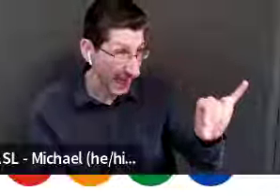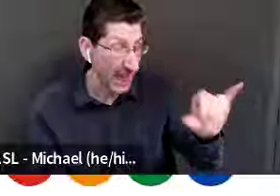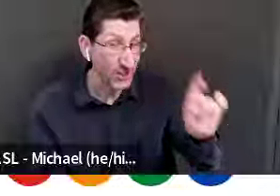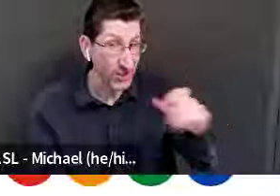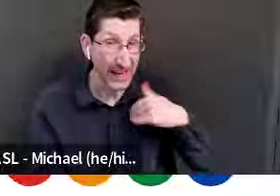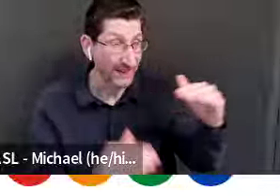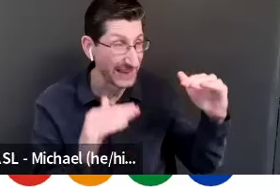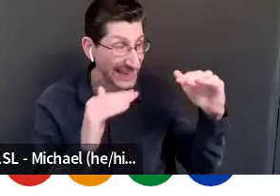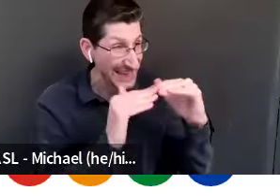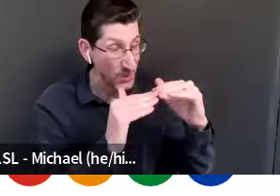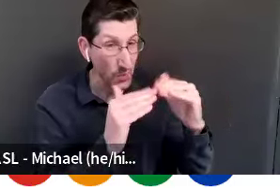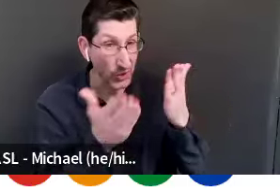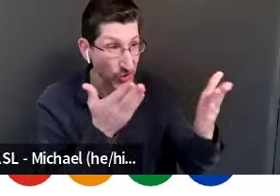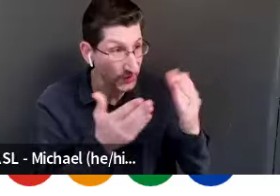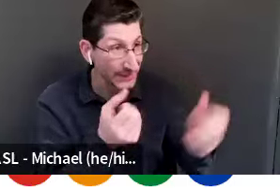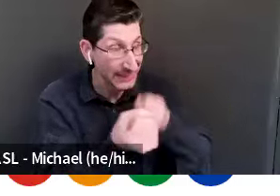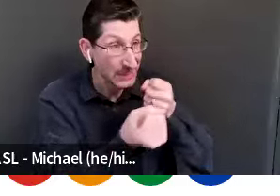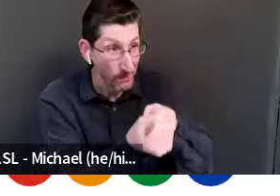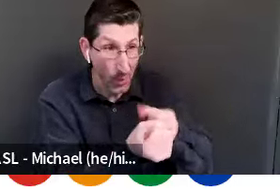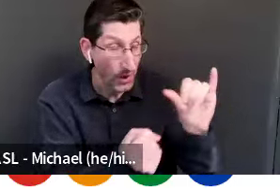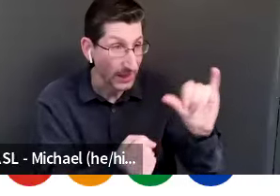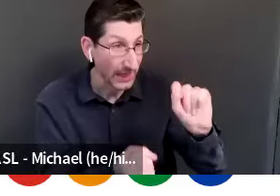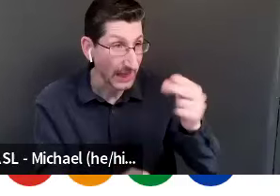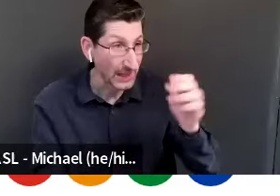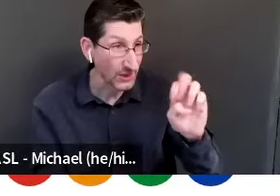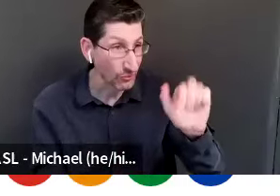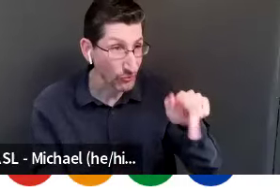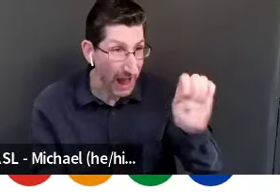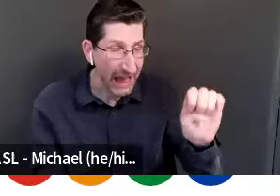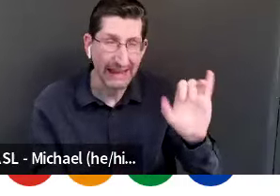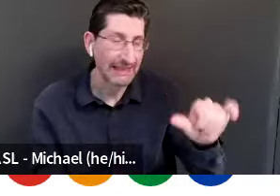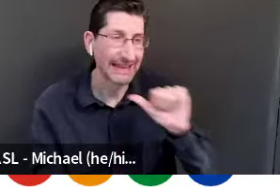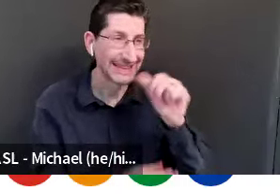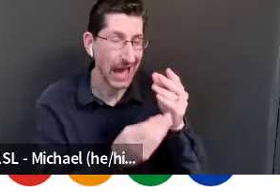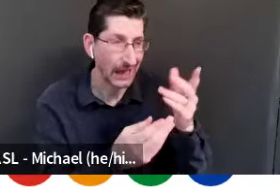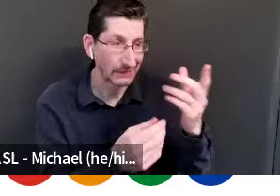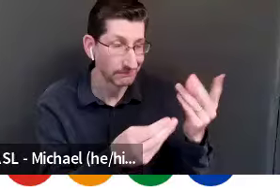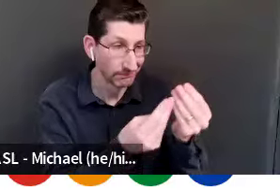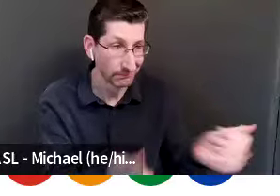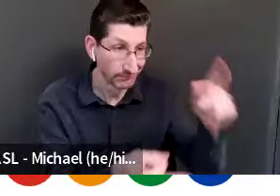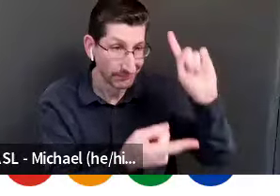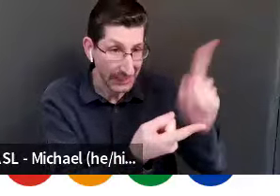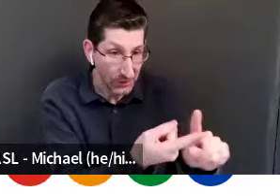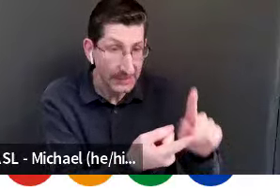GO ON. I WILL SHARE A CHAT FROM NORA.